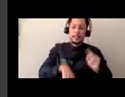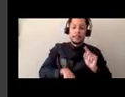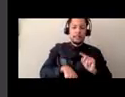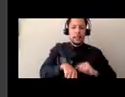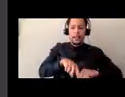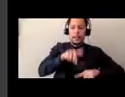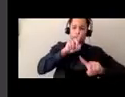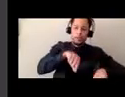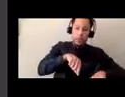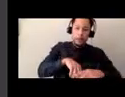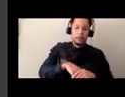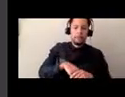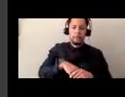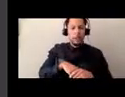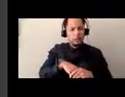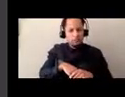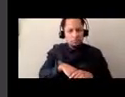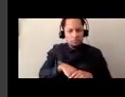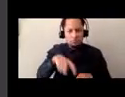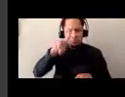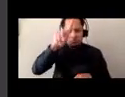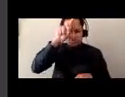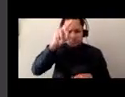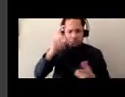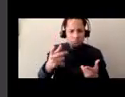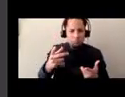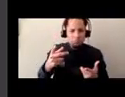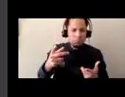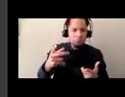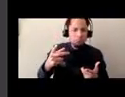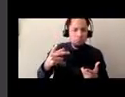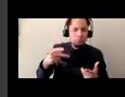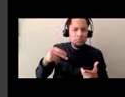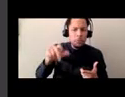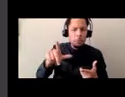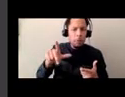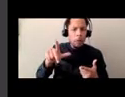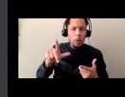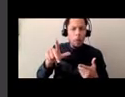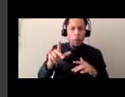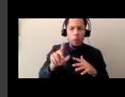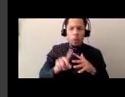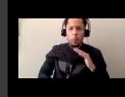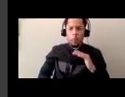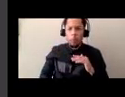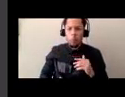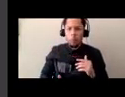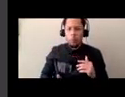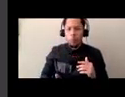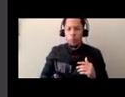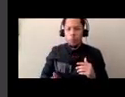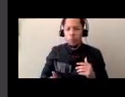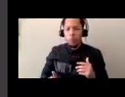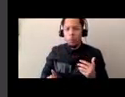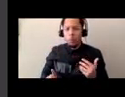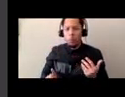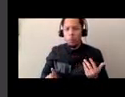That is correct. We do have 14 attendees. I'm not sure why your poll disappeared.